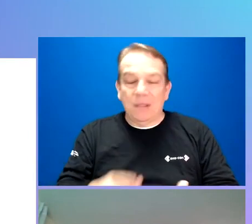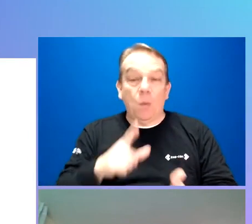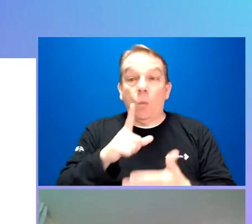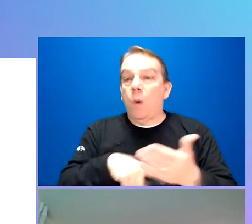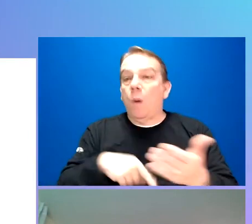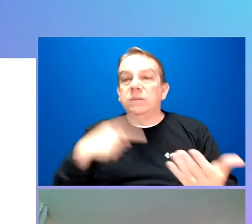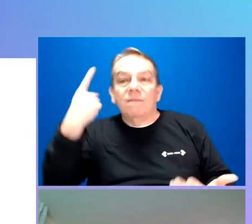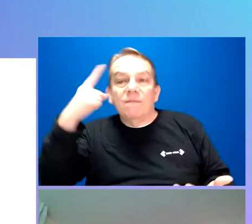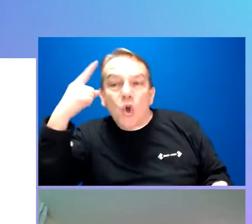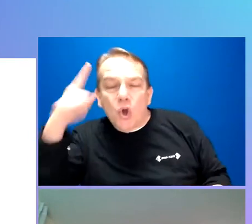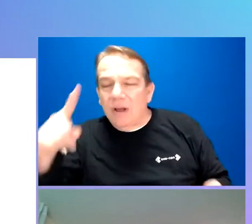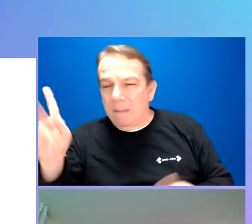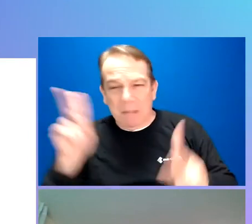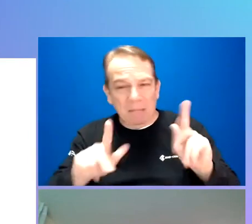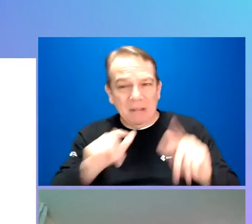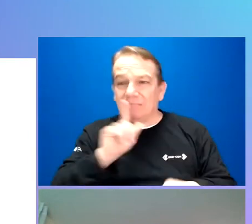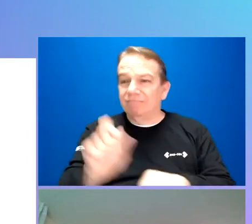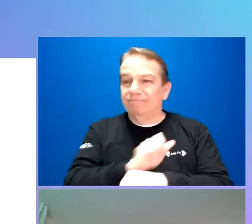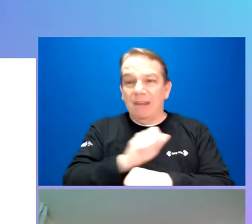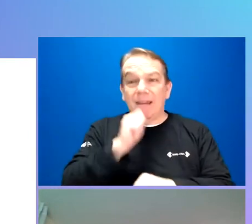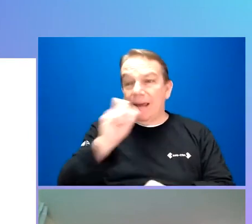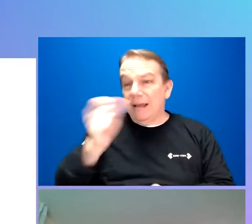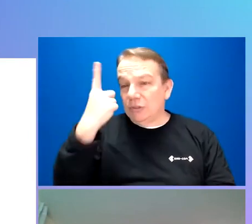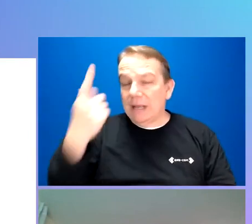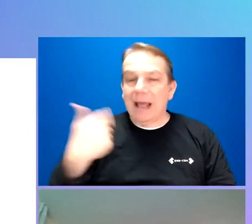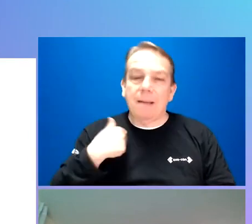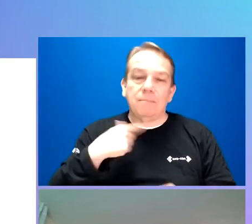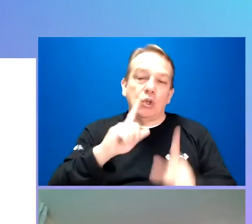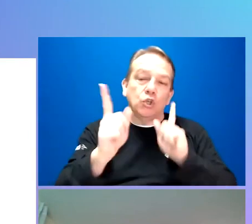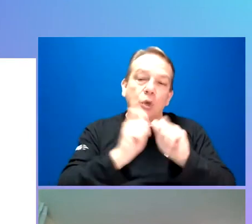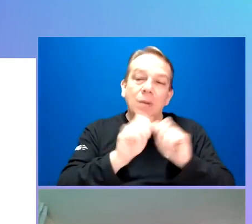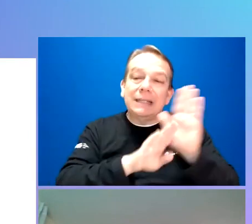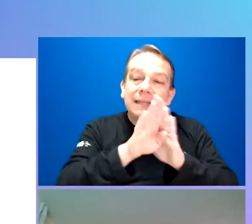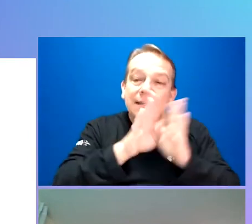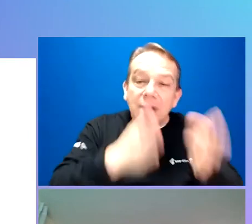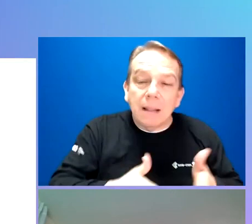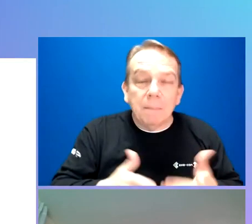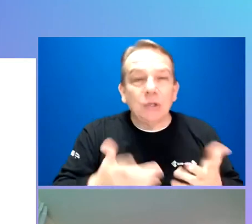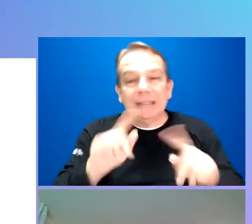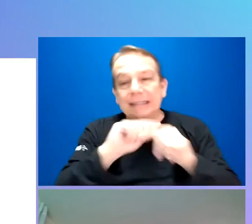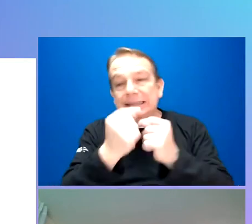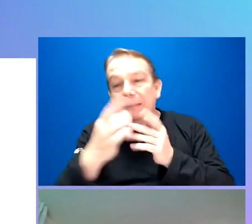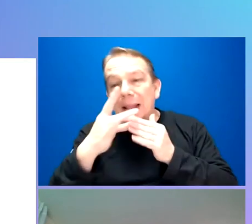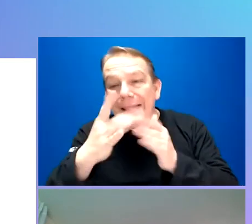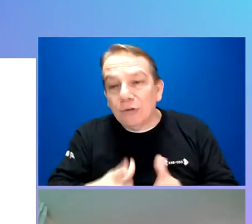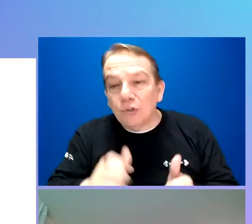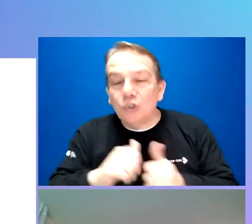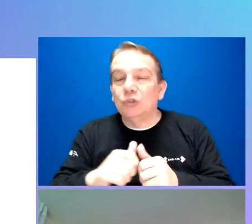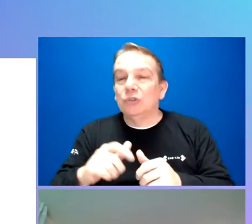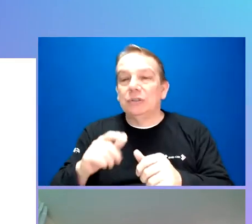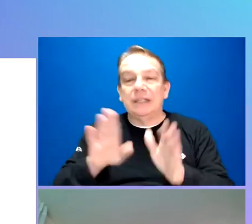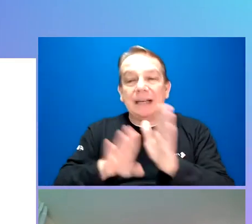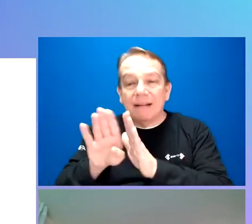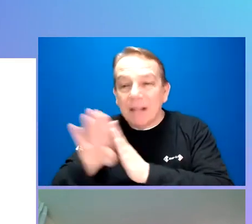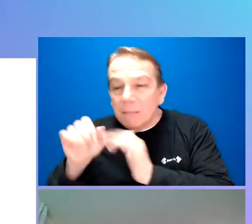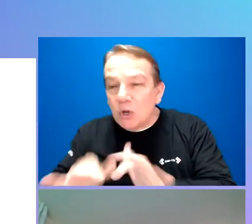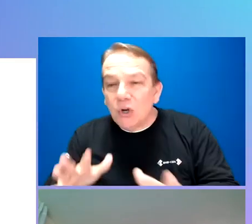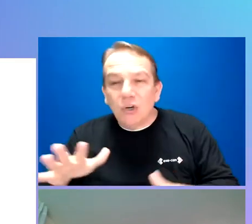talking to developers, the team leads, testers, their team